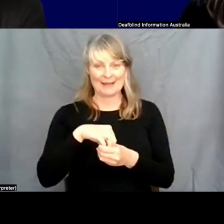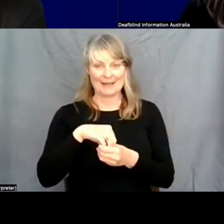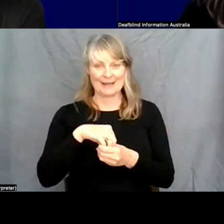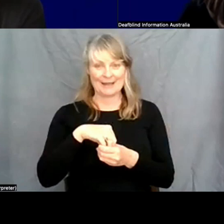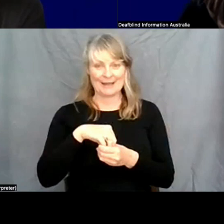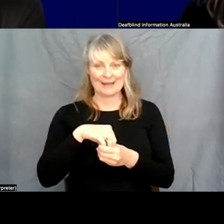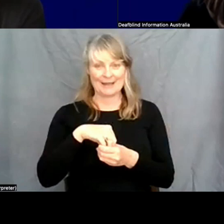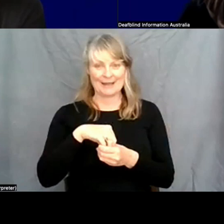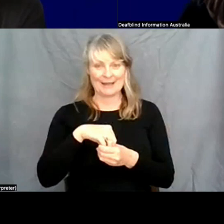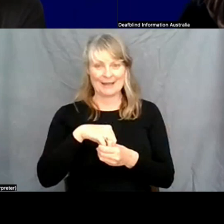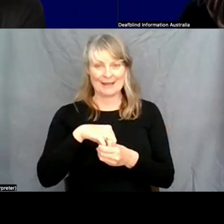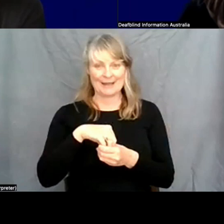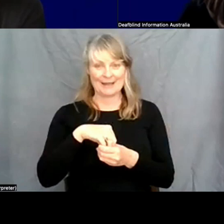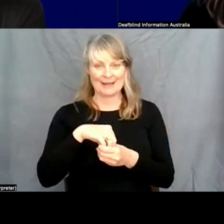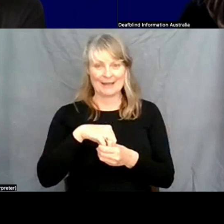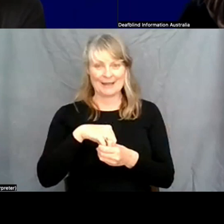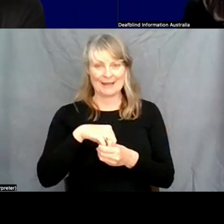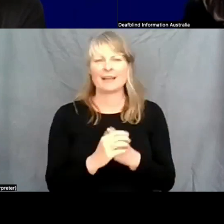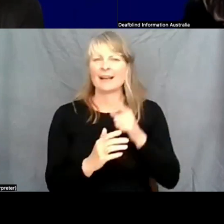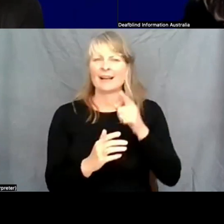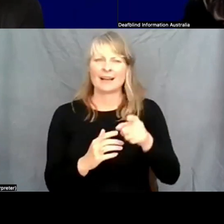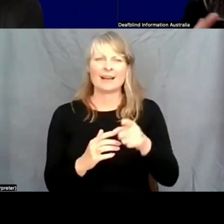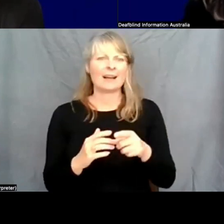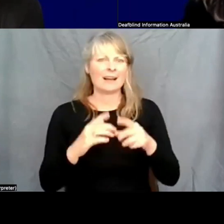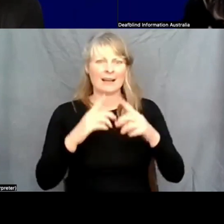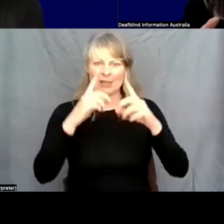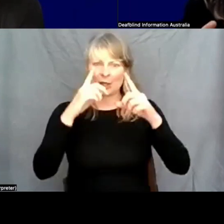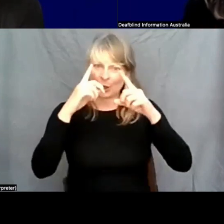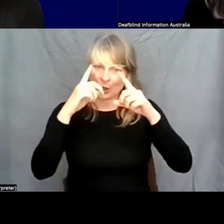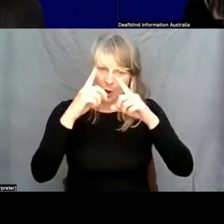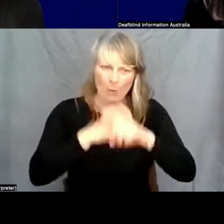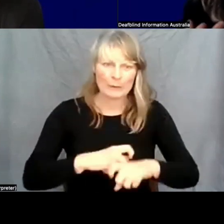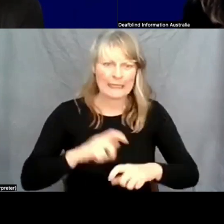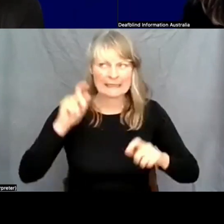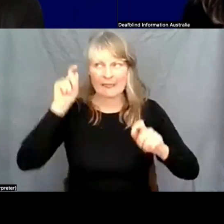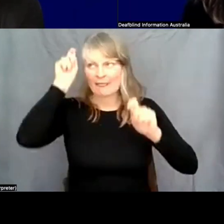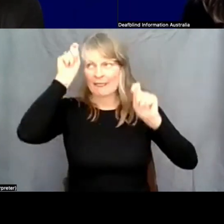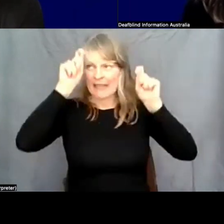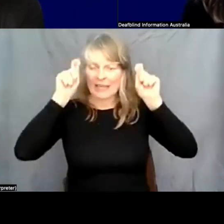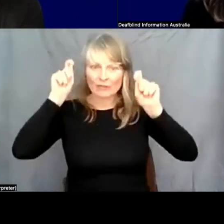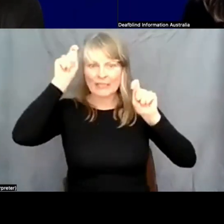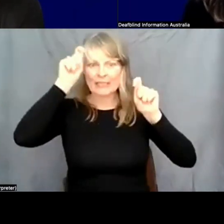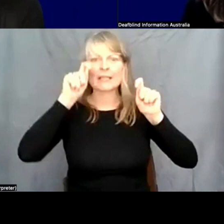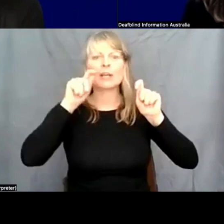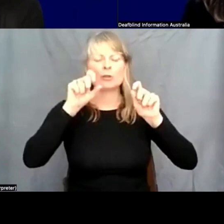breaking some really complex challenging stuff down into a very manageable and understandable format